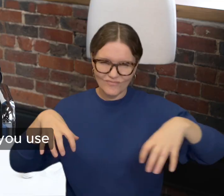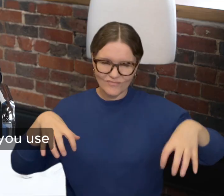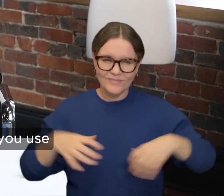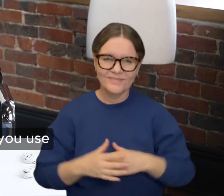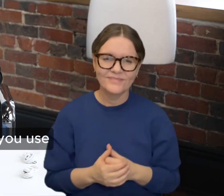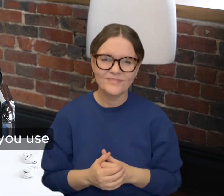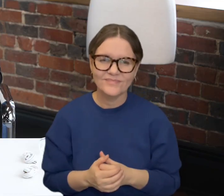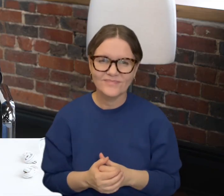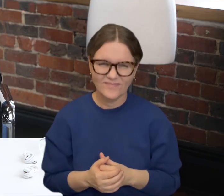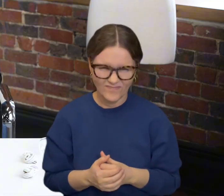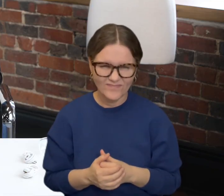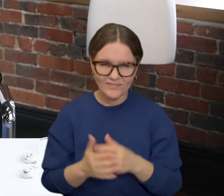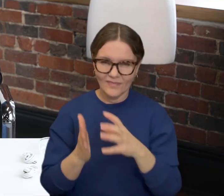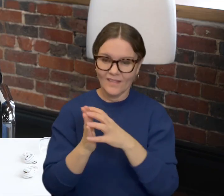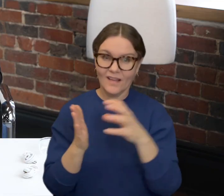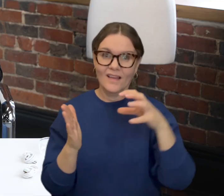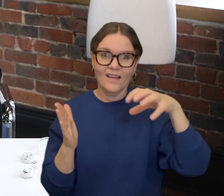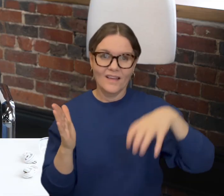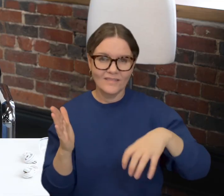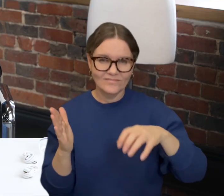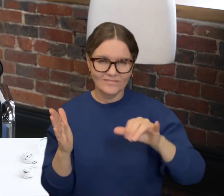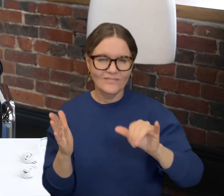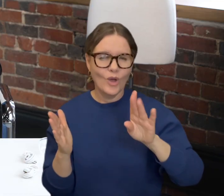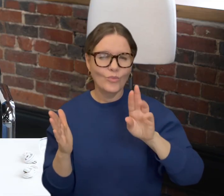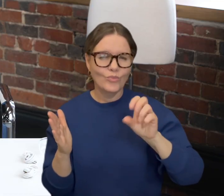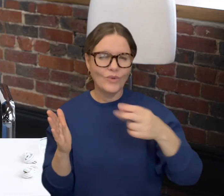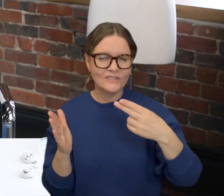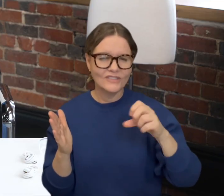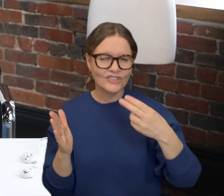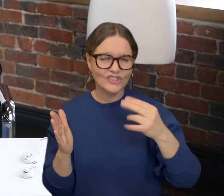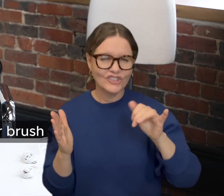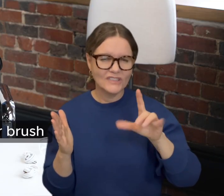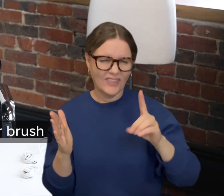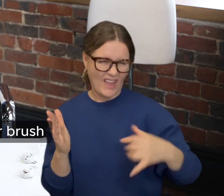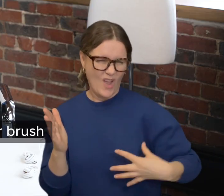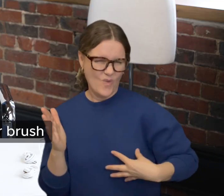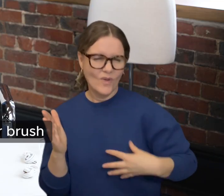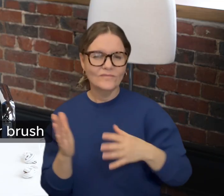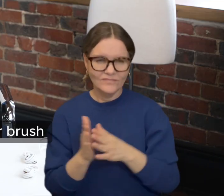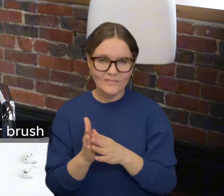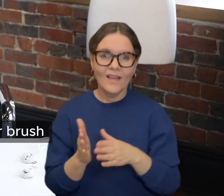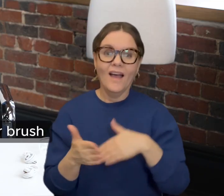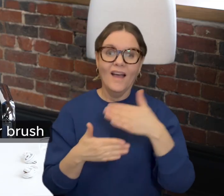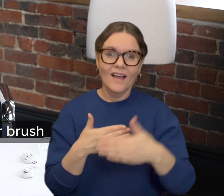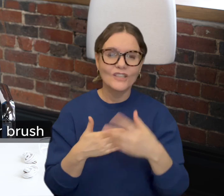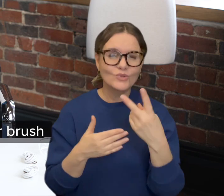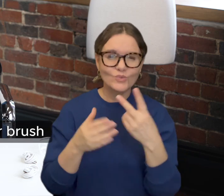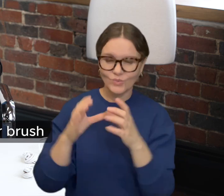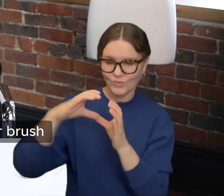before you use for the first time to disassemble you're going to pull apart your breast shield